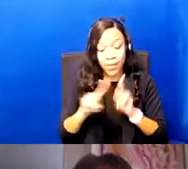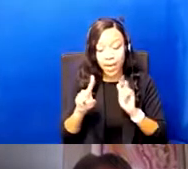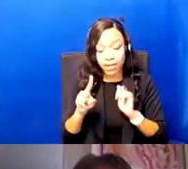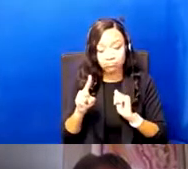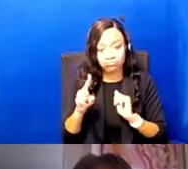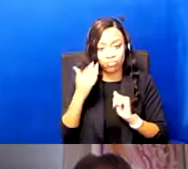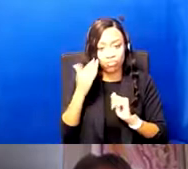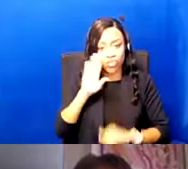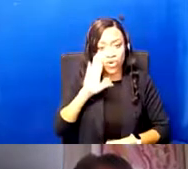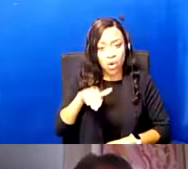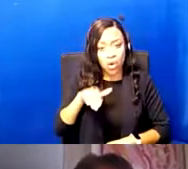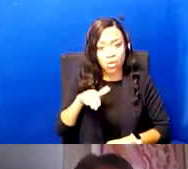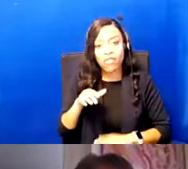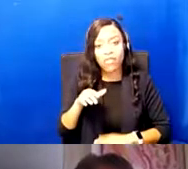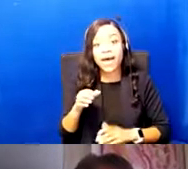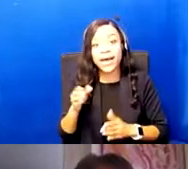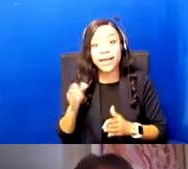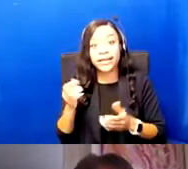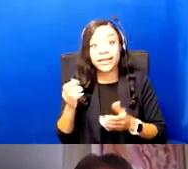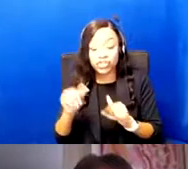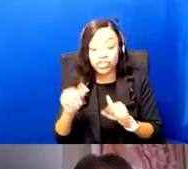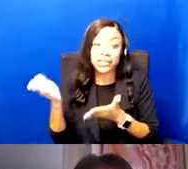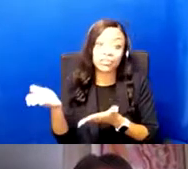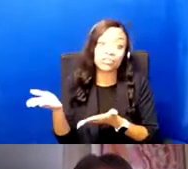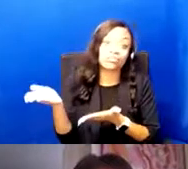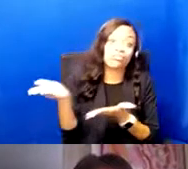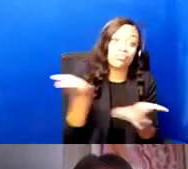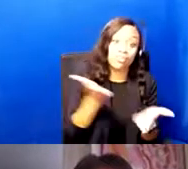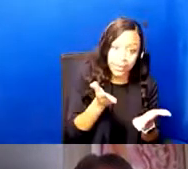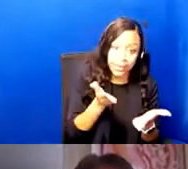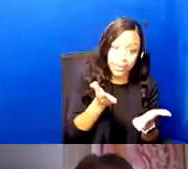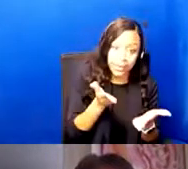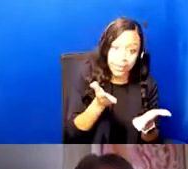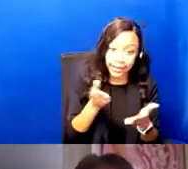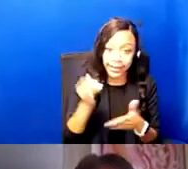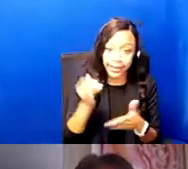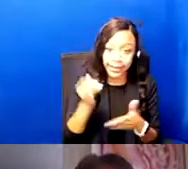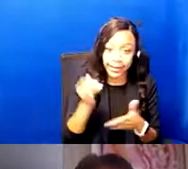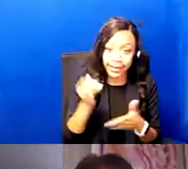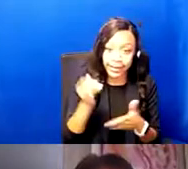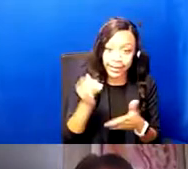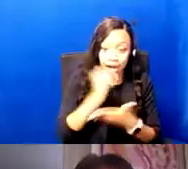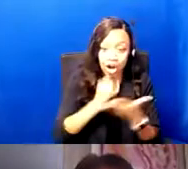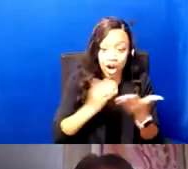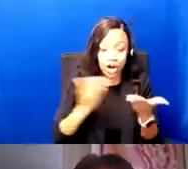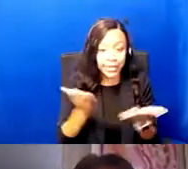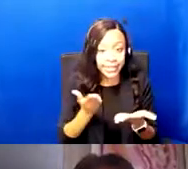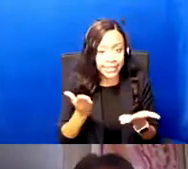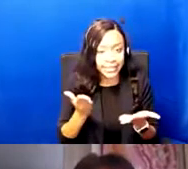is a lot more heavy lifting, but the artists still want to come here. And we still wanting to bring great artists